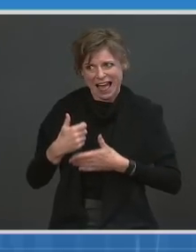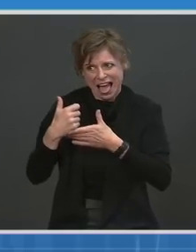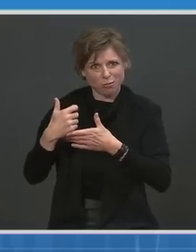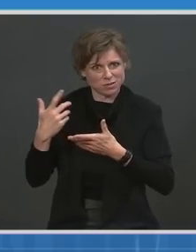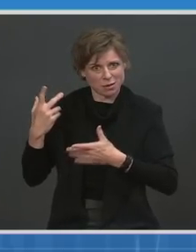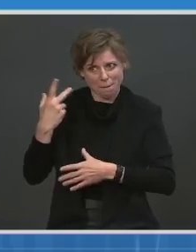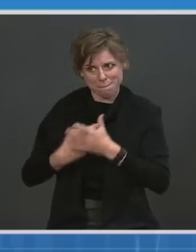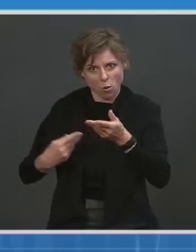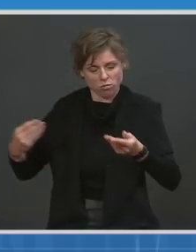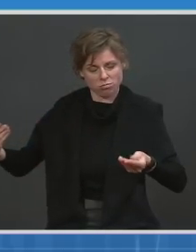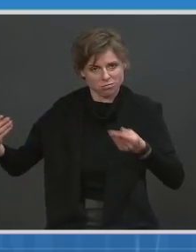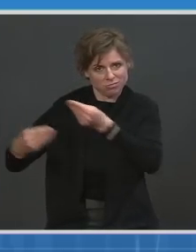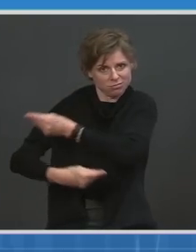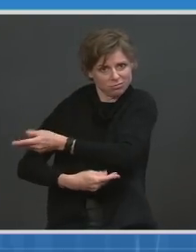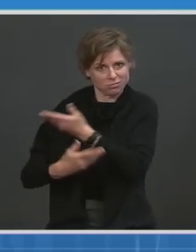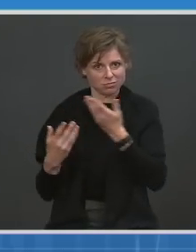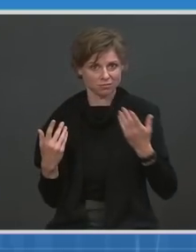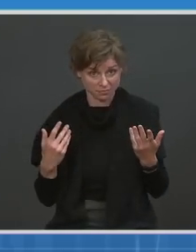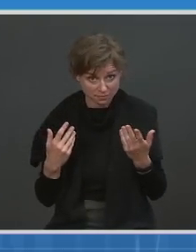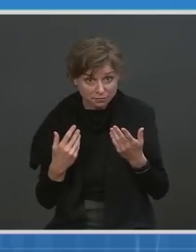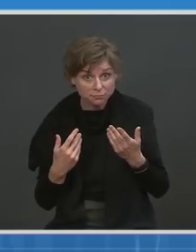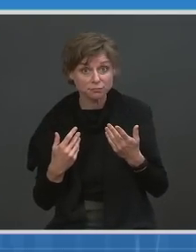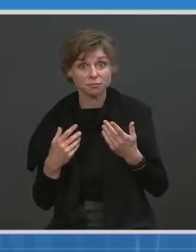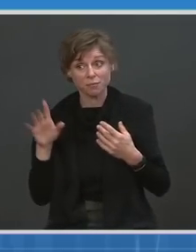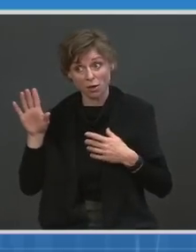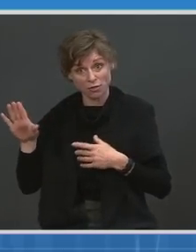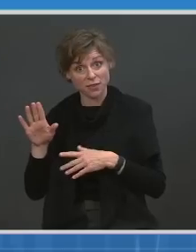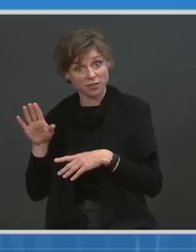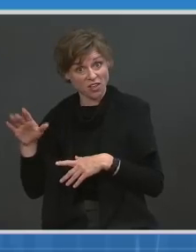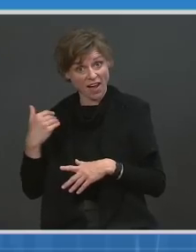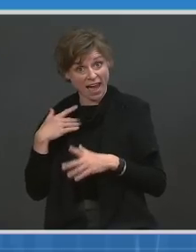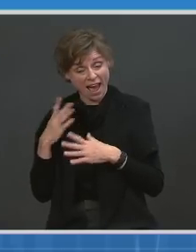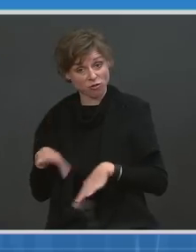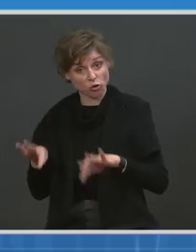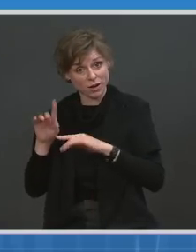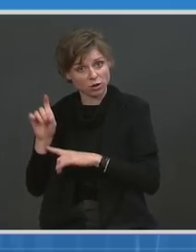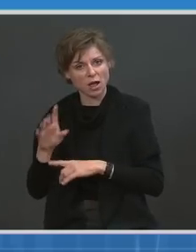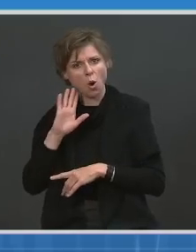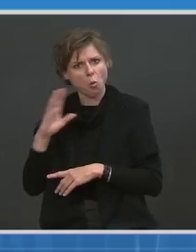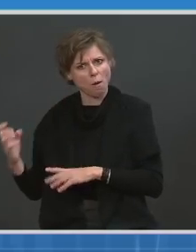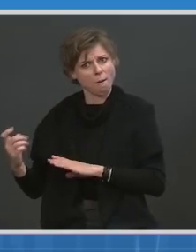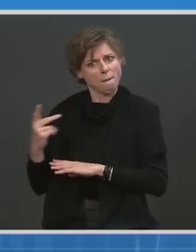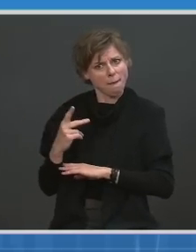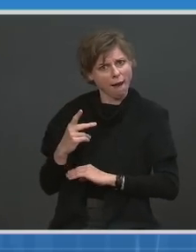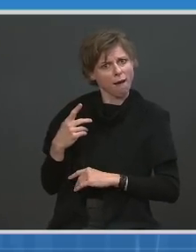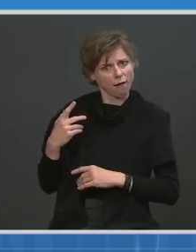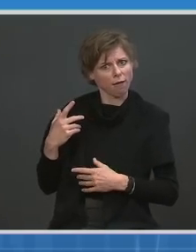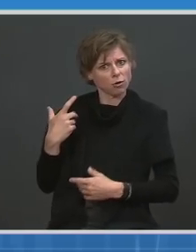in the moment, meet that critical need, while ensuring that they return those doses through the company --